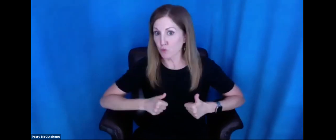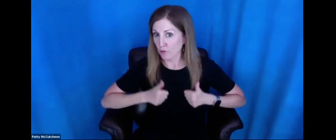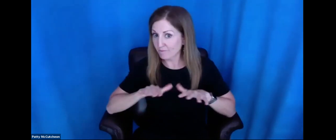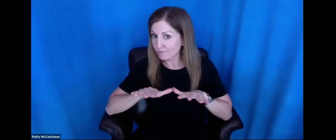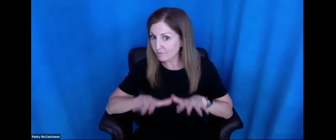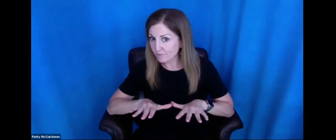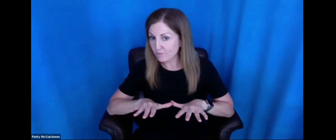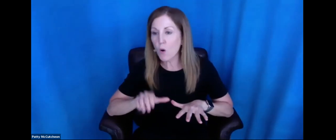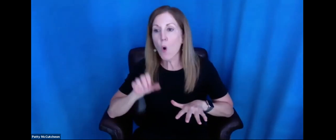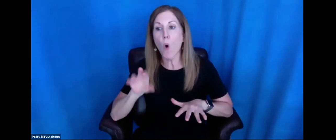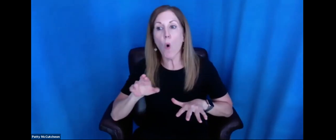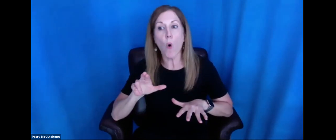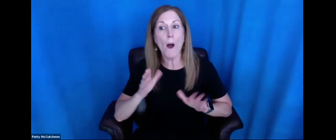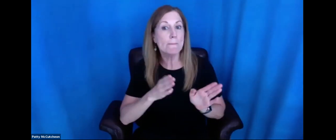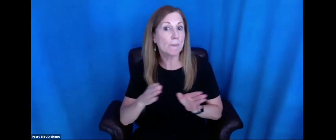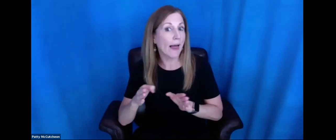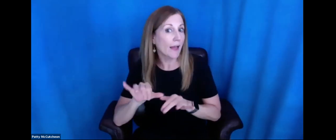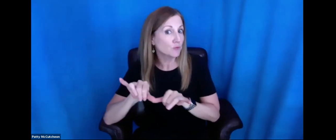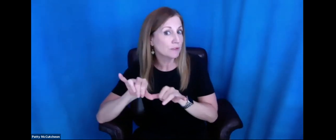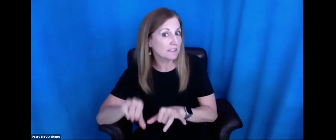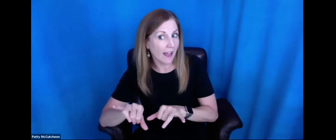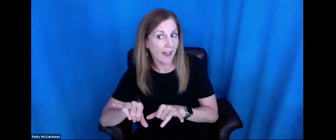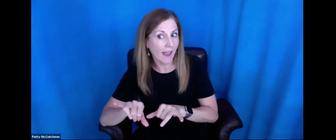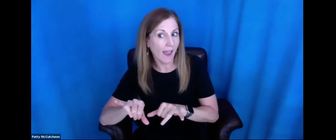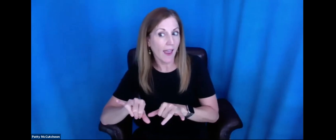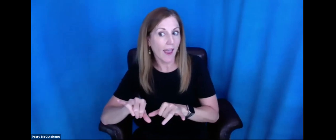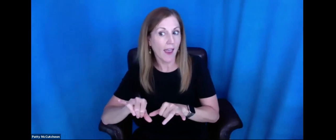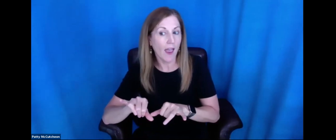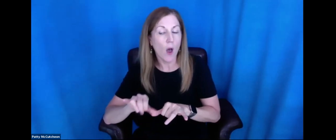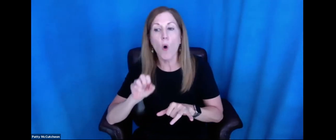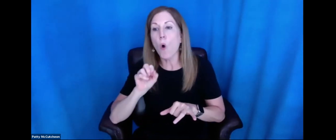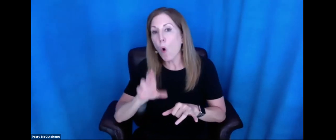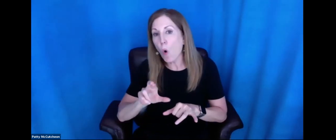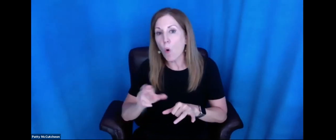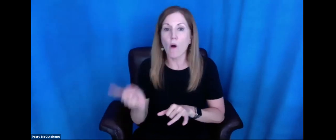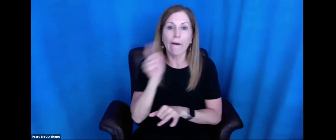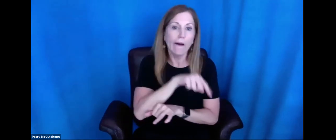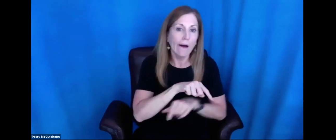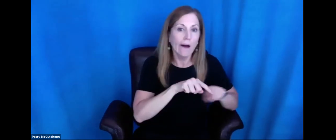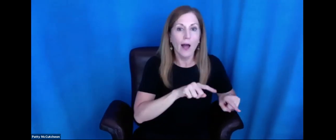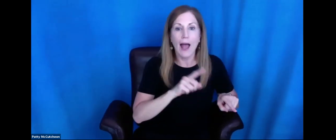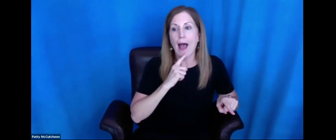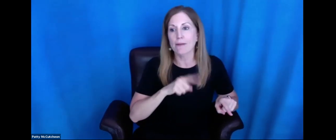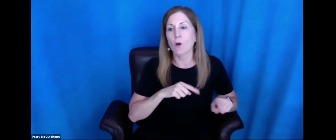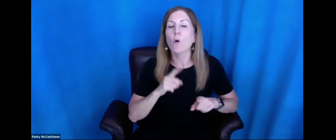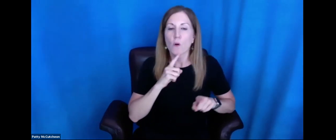Where you intend to remain. Where you have been for at least 30 days.